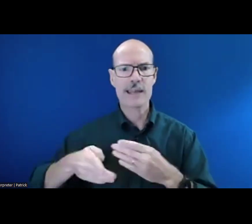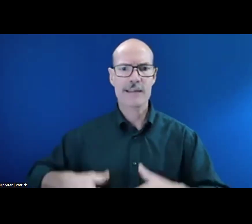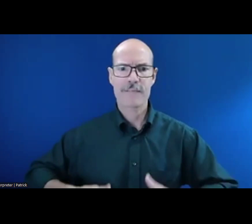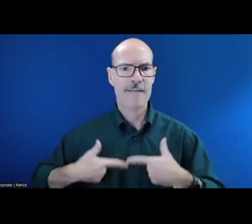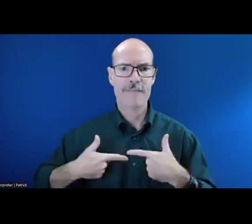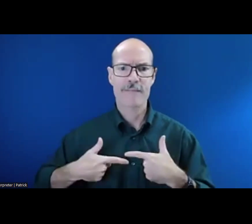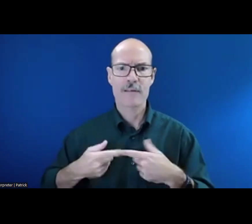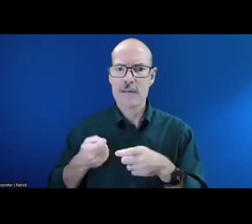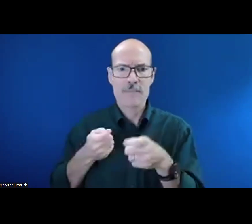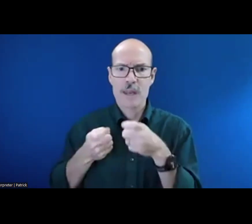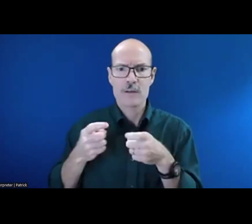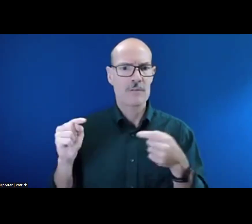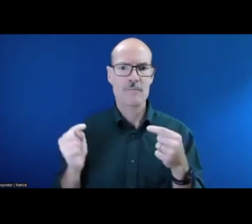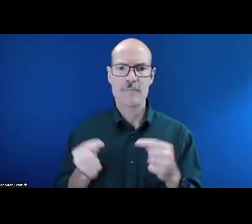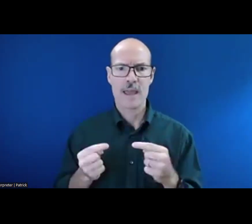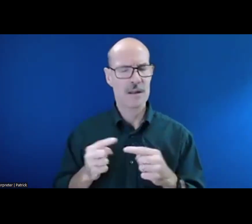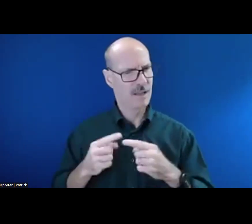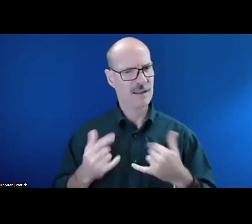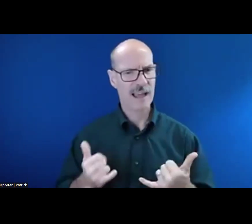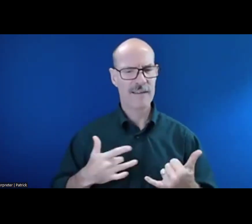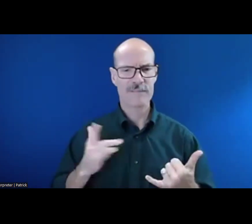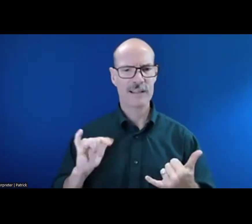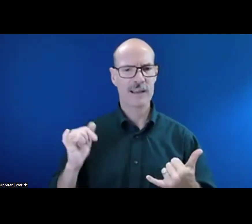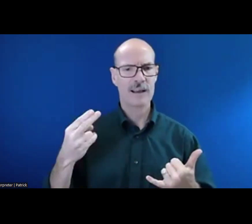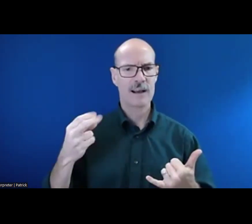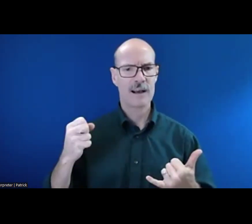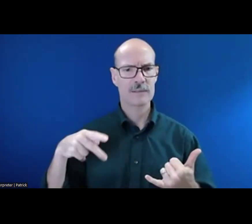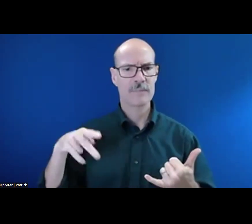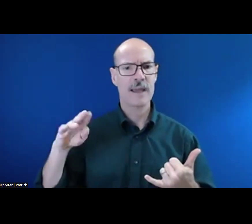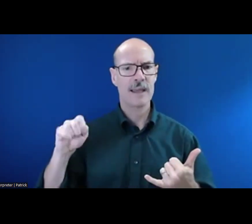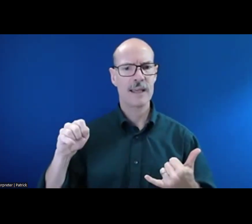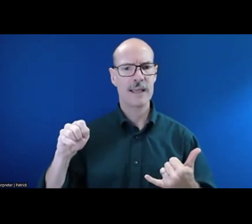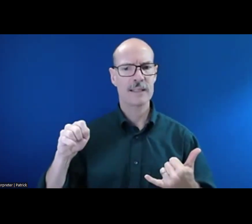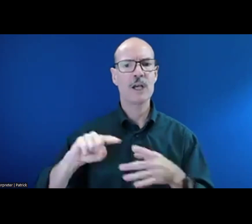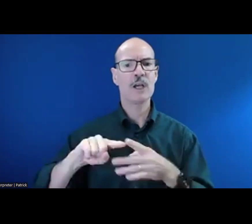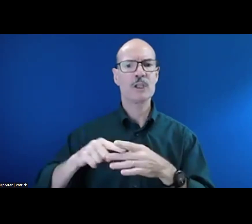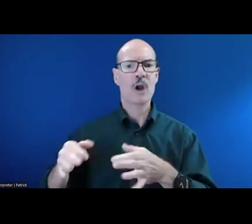My understanding years ago was it was henned-of-life care and managing pain.